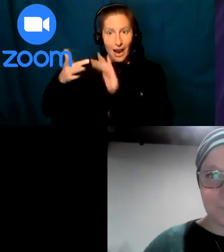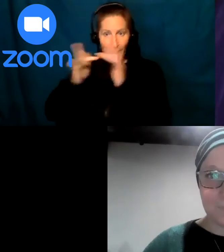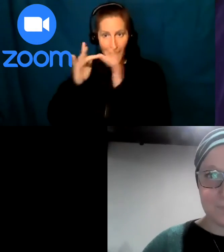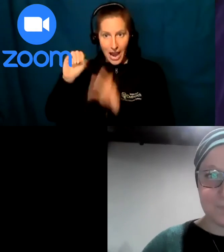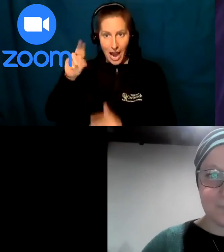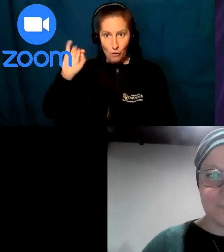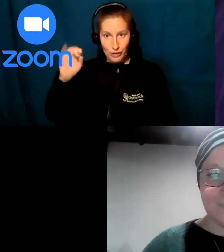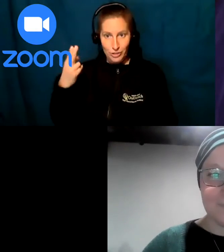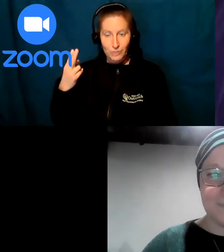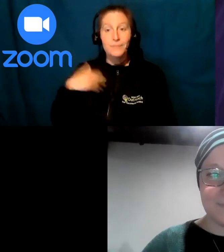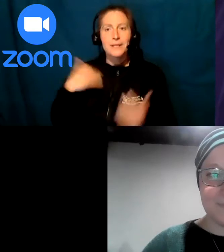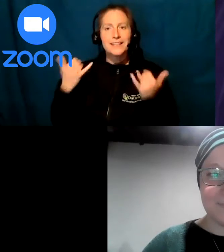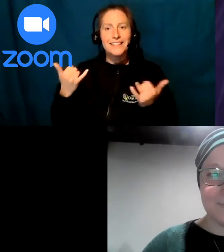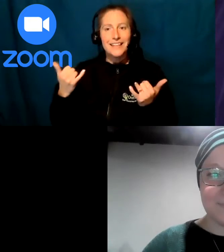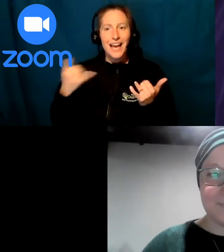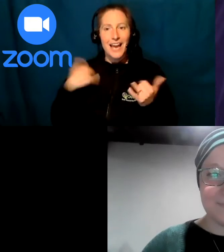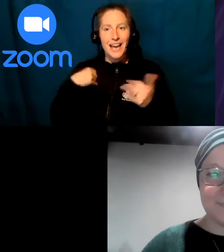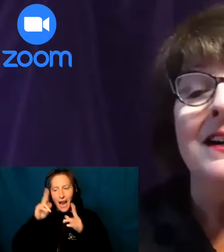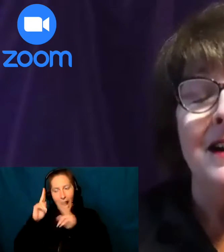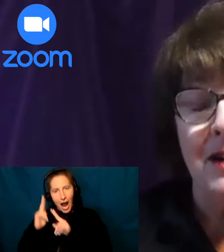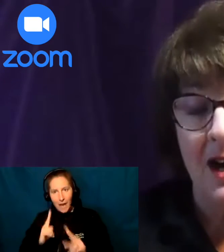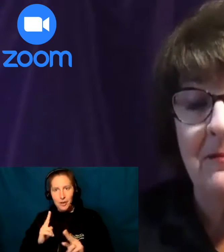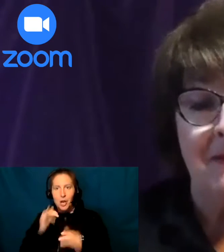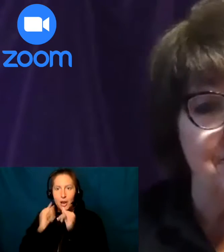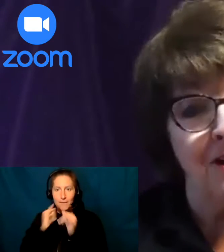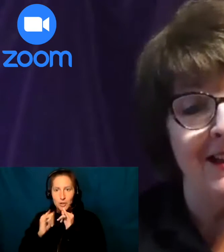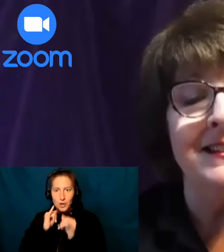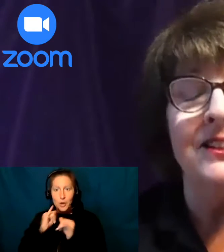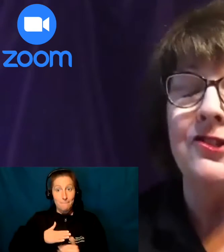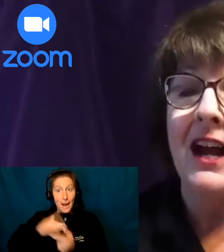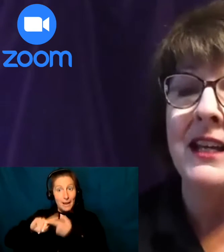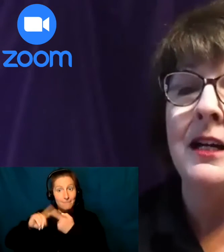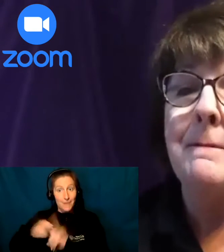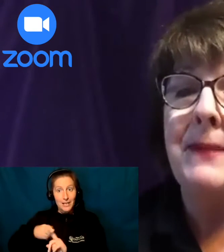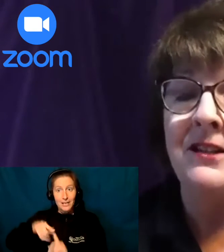And today I have the honor of interviewing my friend, Johnna Bainter.